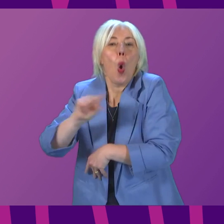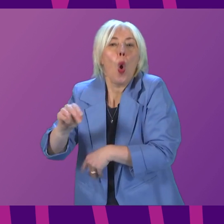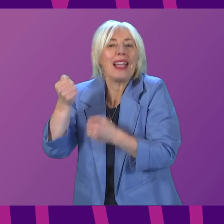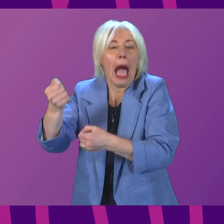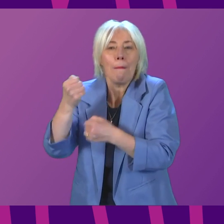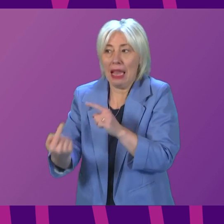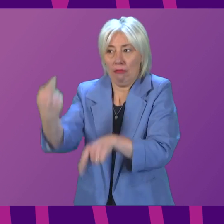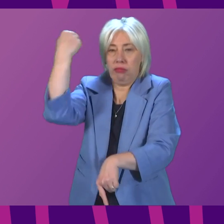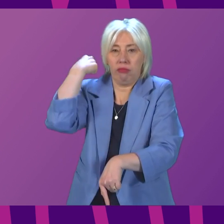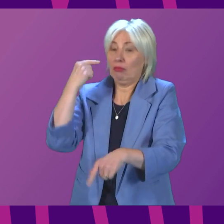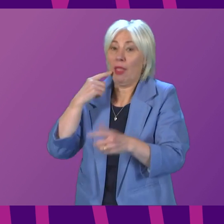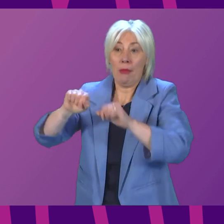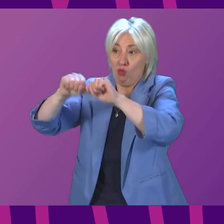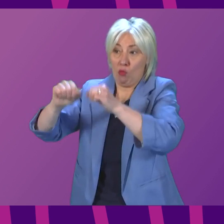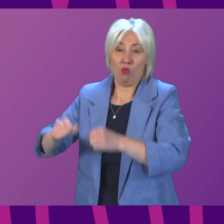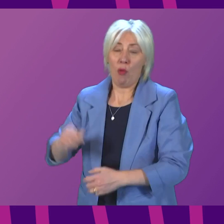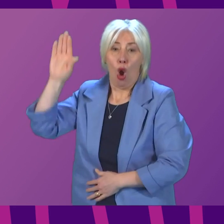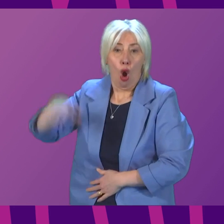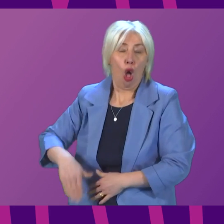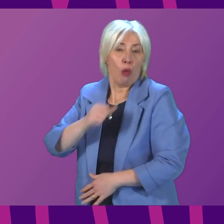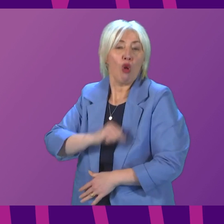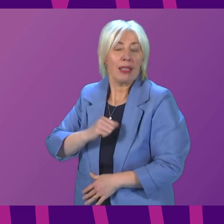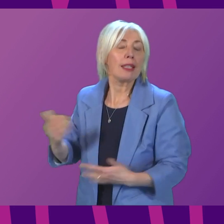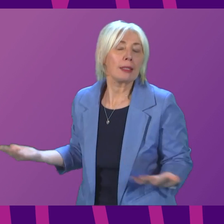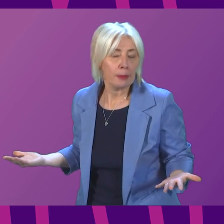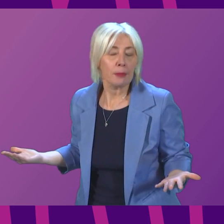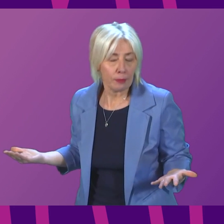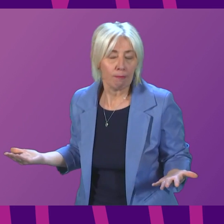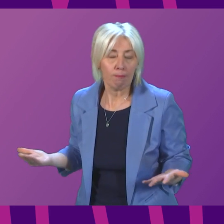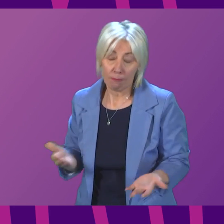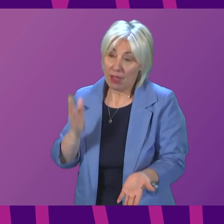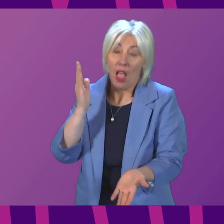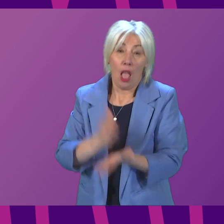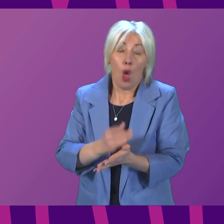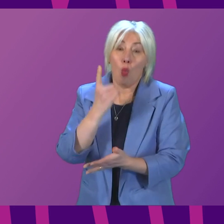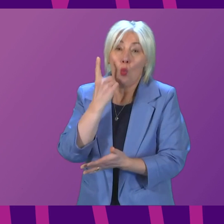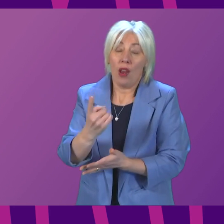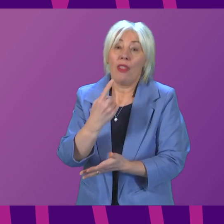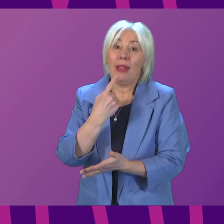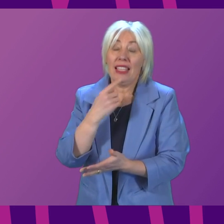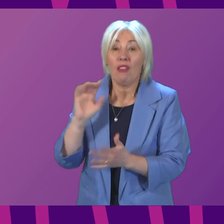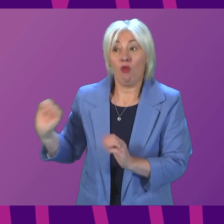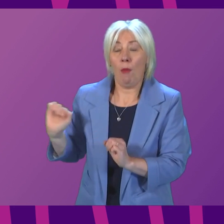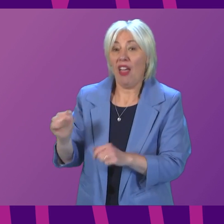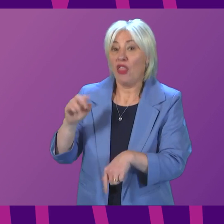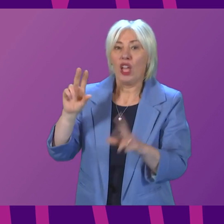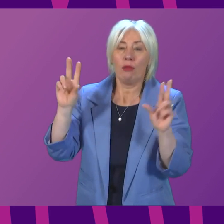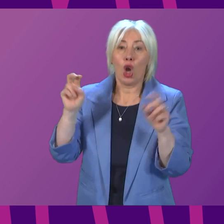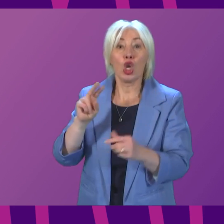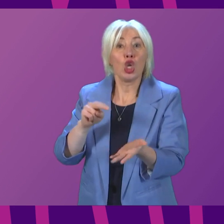The crowning one of all of those, of course, was the fact that, according to them, the